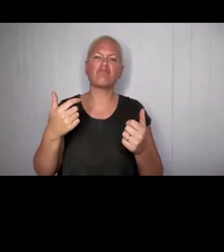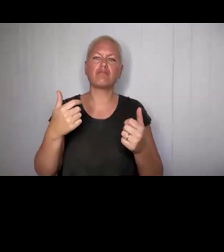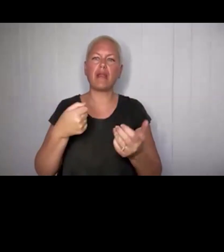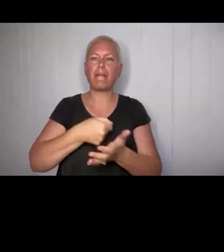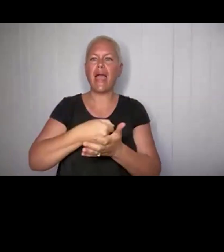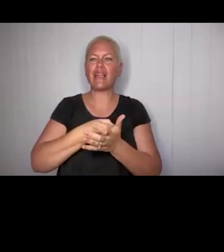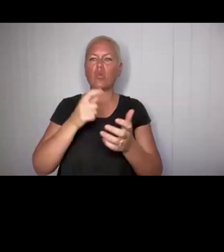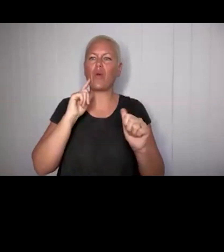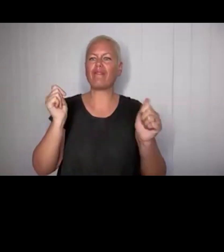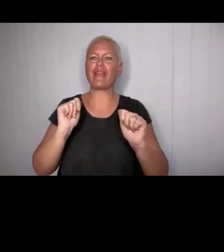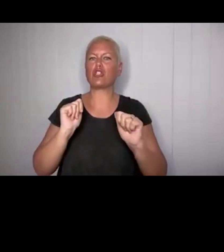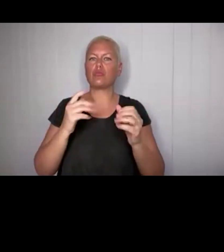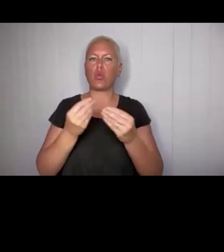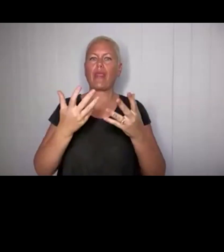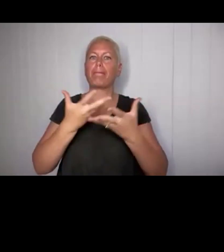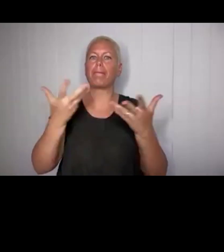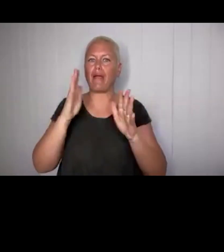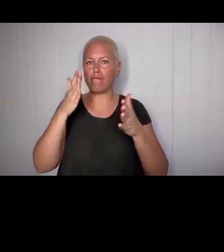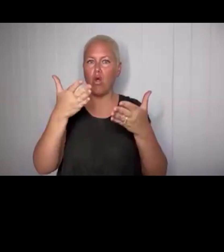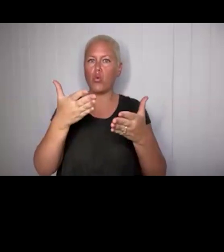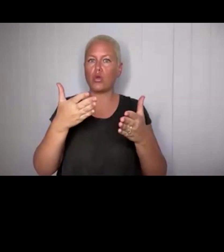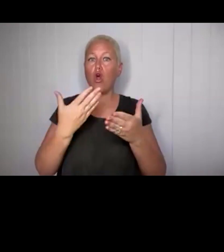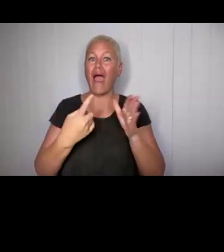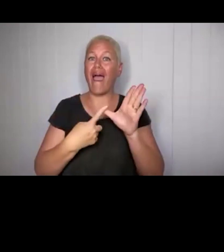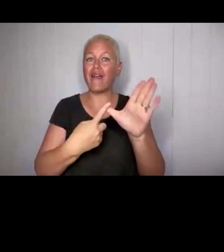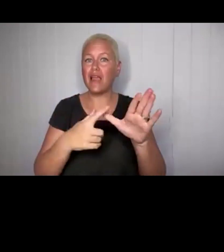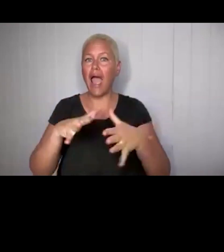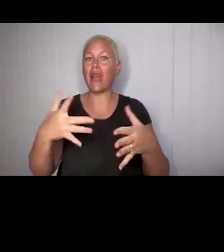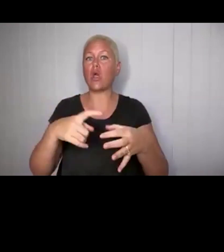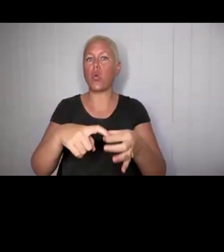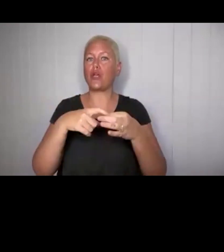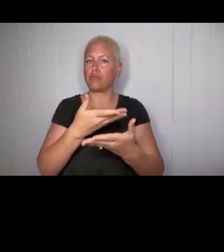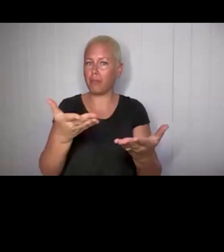finish off with a big focus on answering any particular questions you may have.